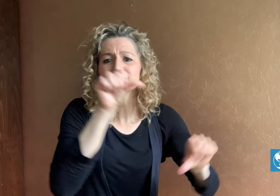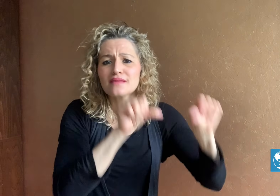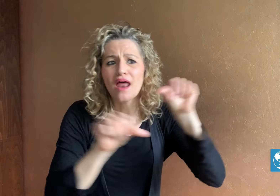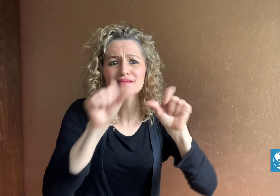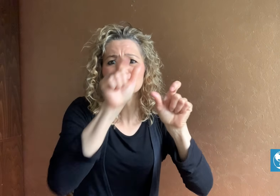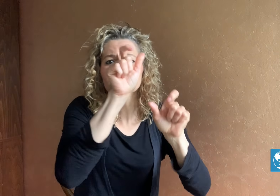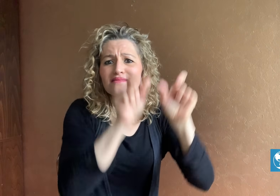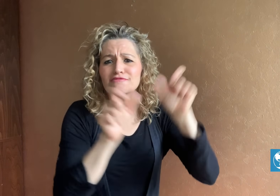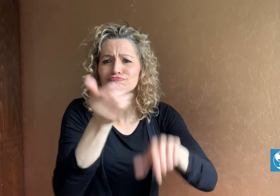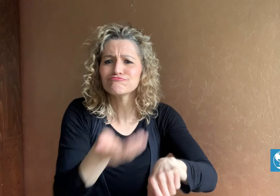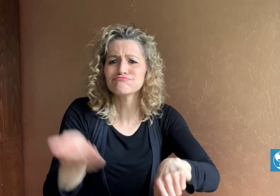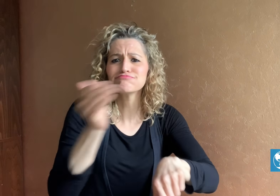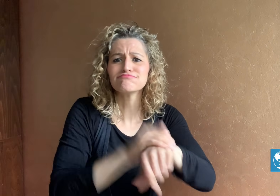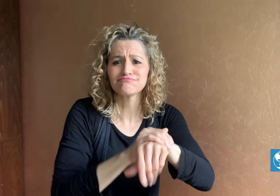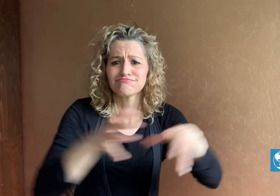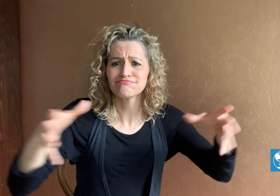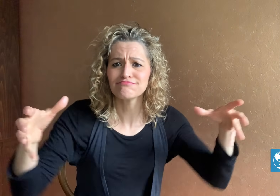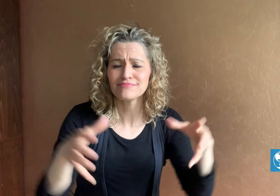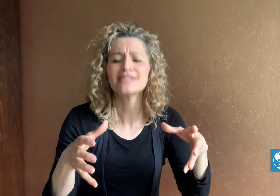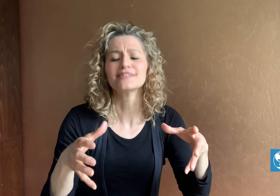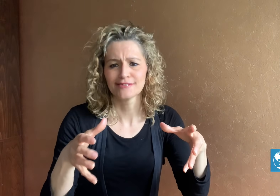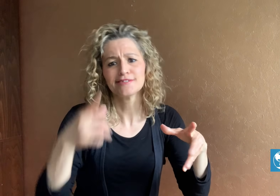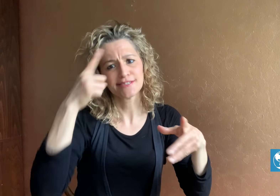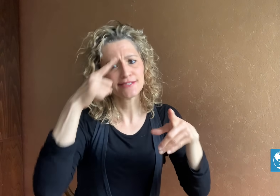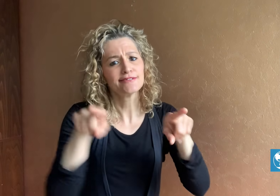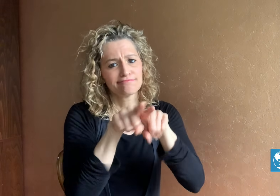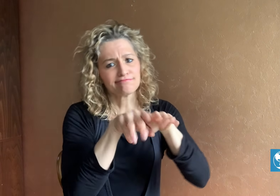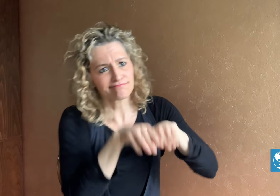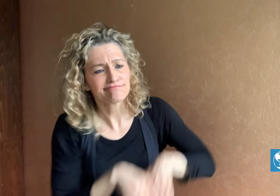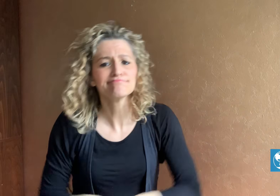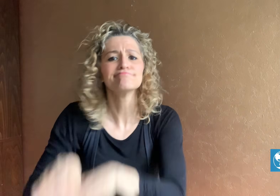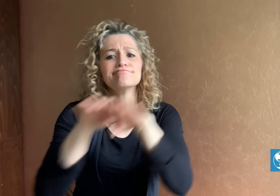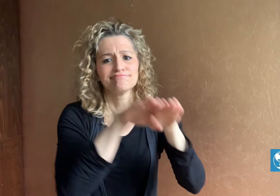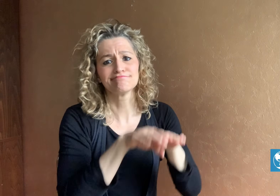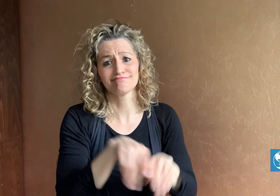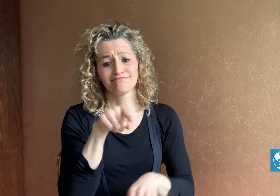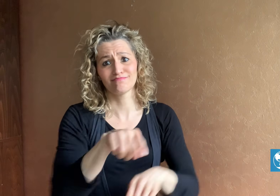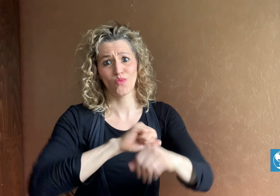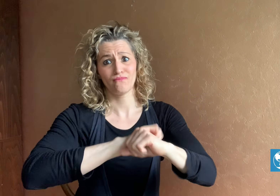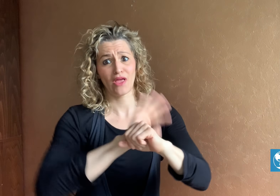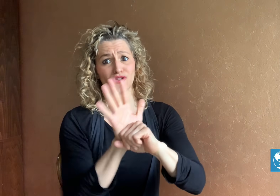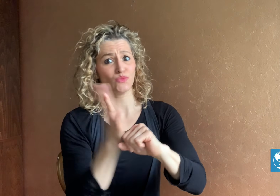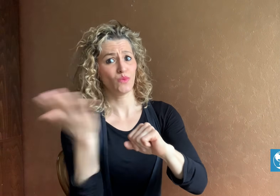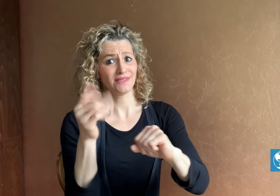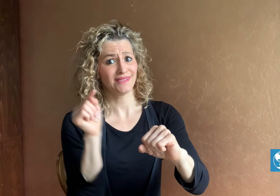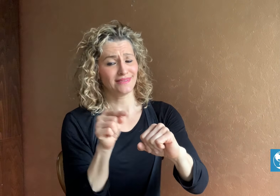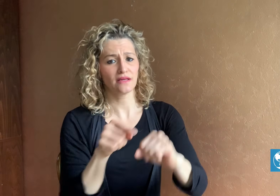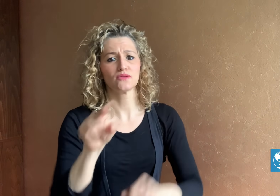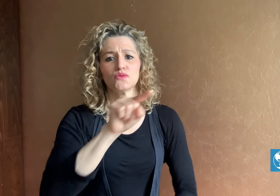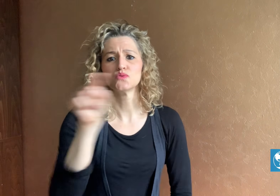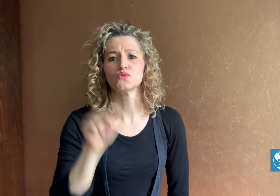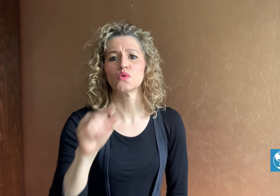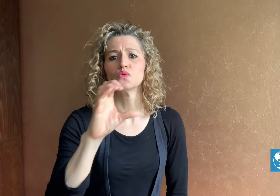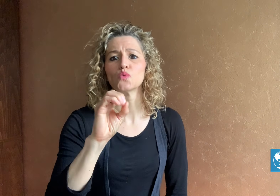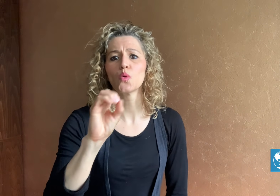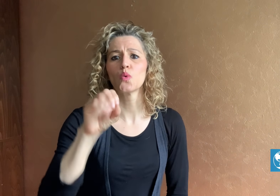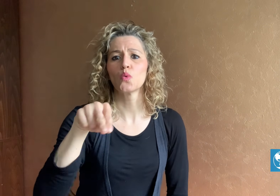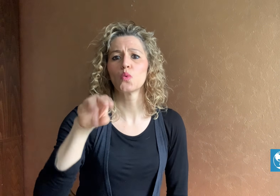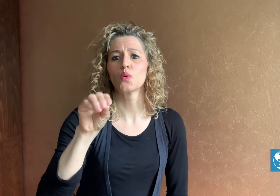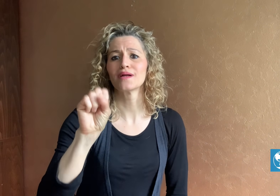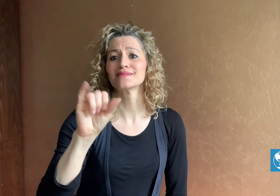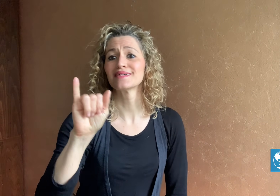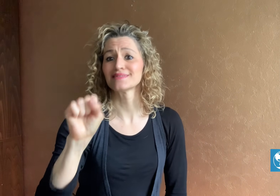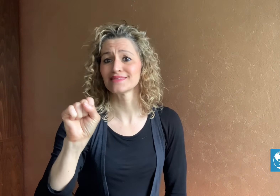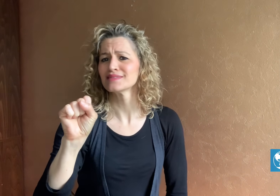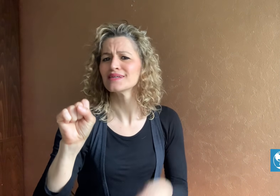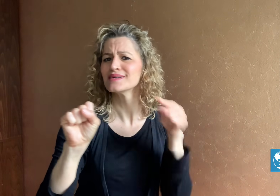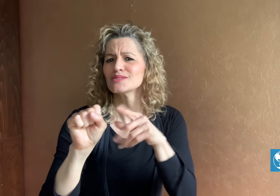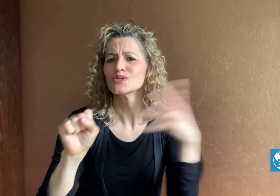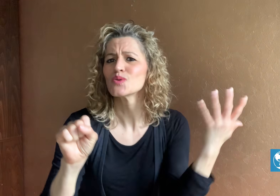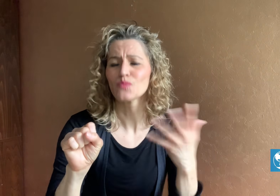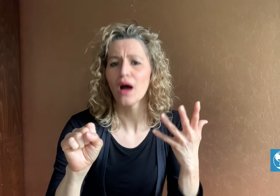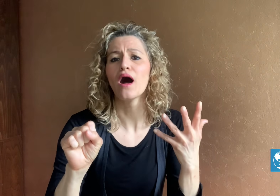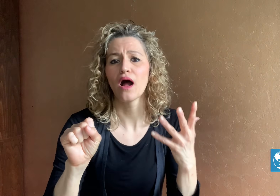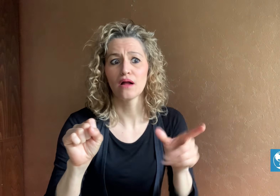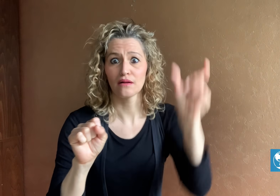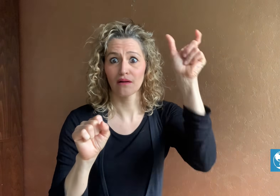is a zoonosis meaning a human disease of animal origin.